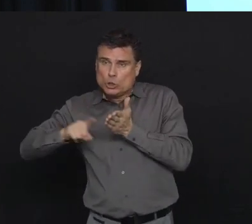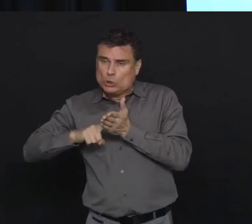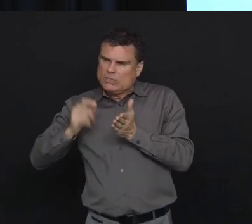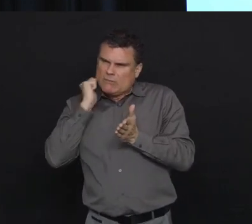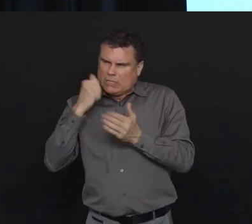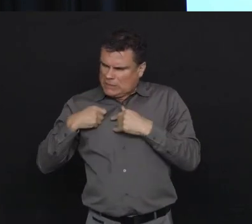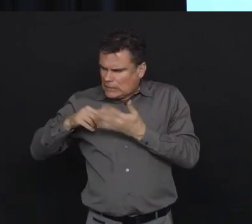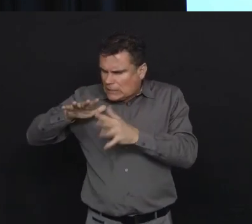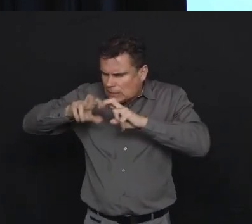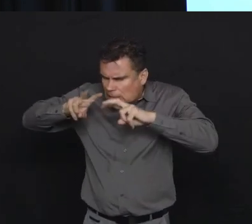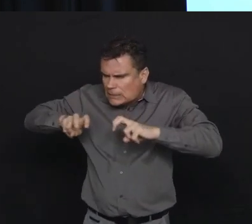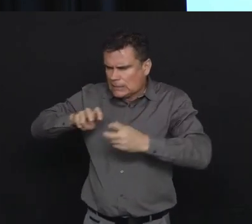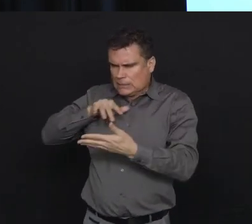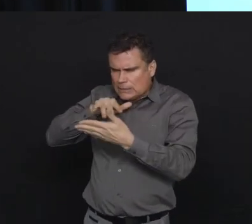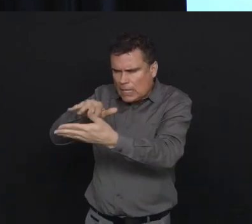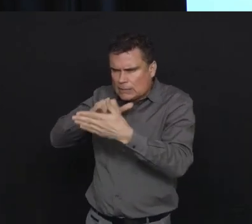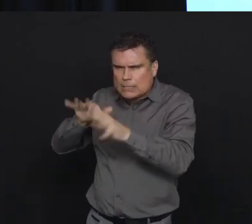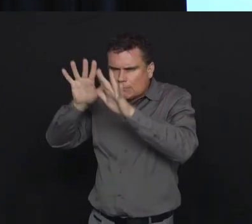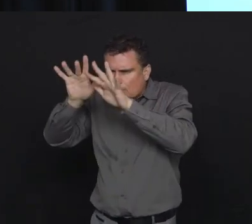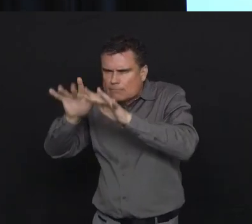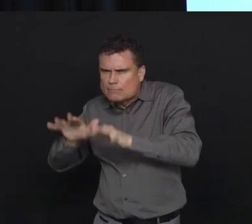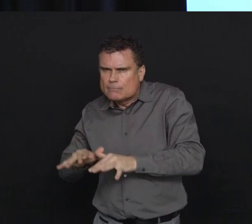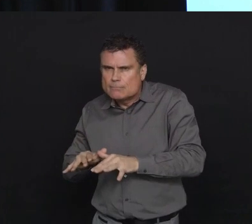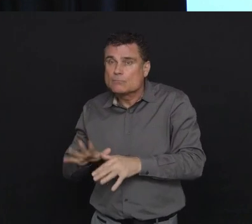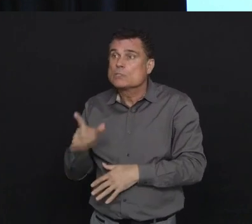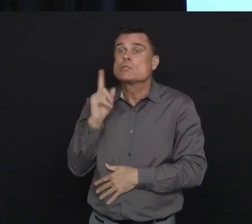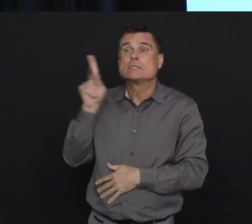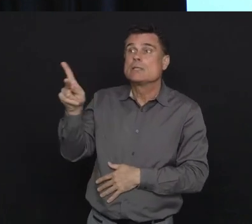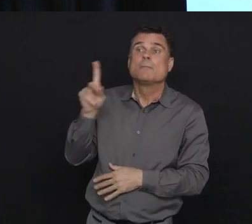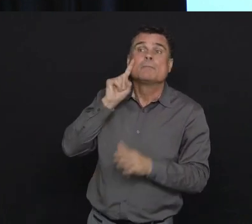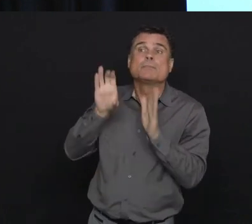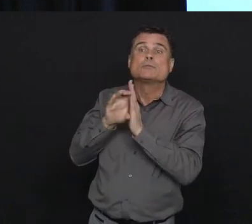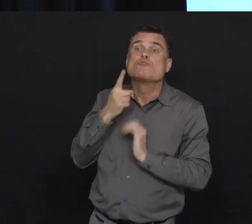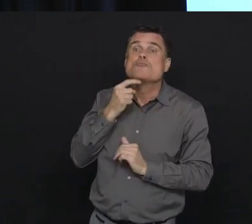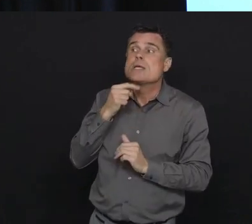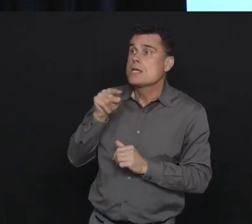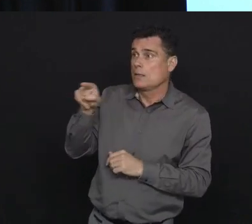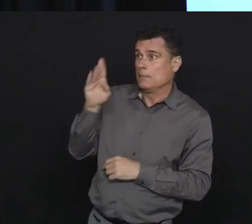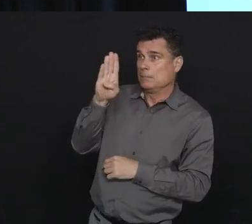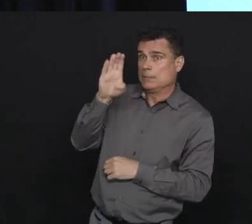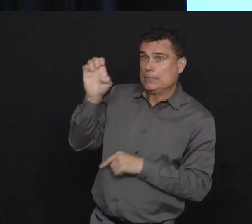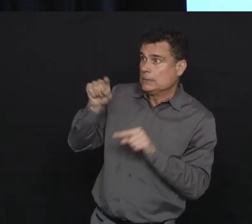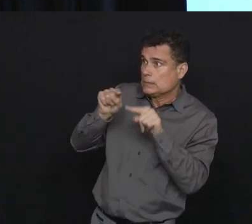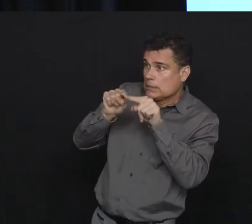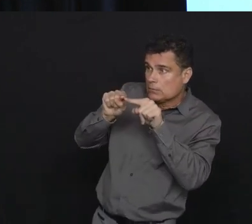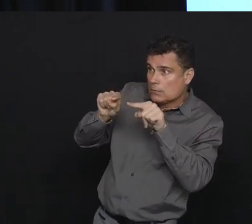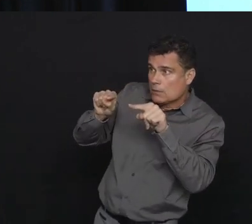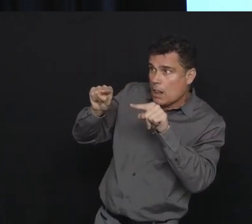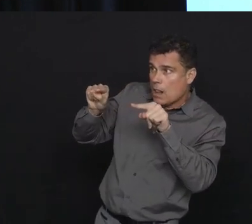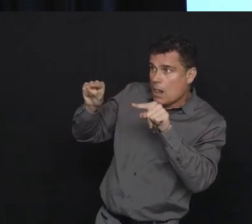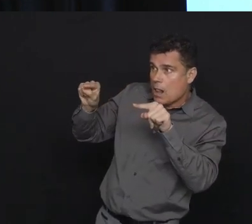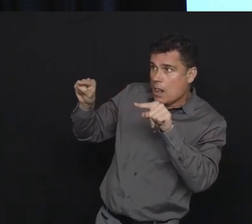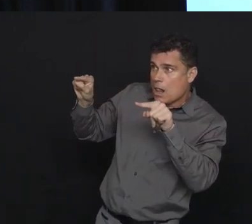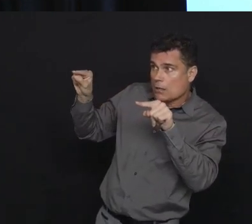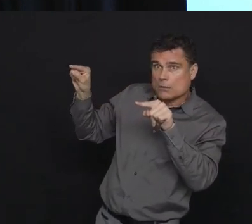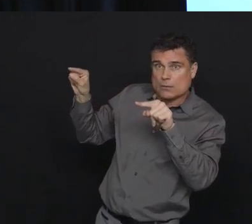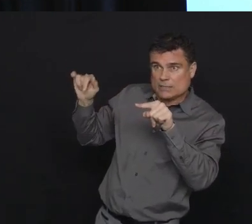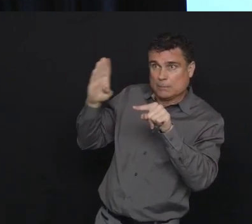actually seeing in British Columbia right now. As you can see, we started . This is again rates. Numbers of cases per